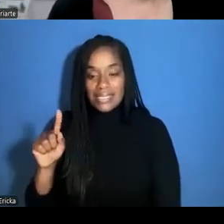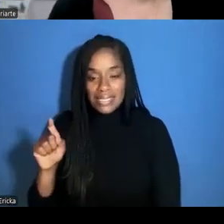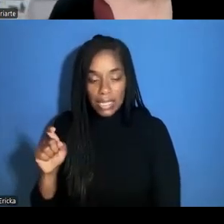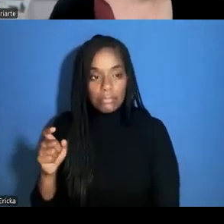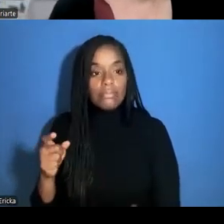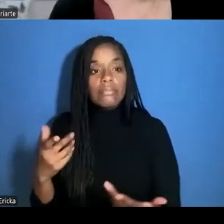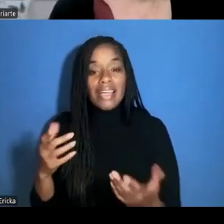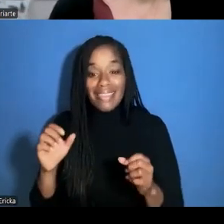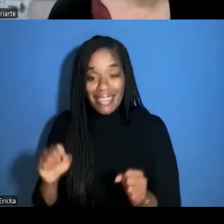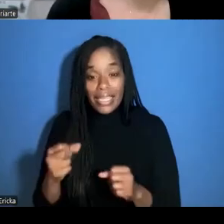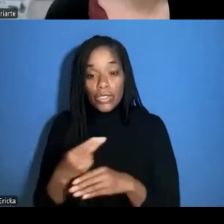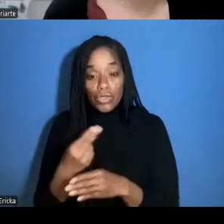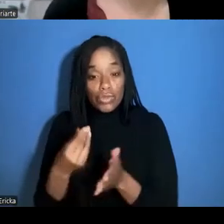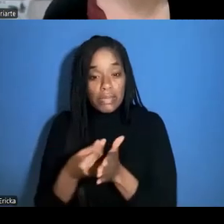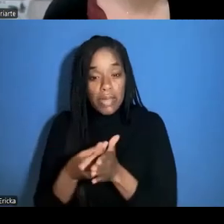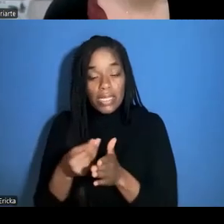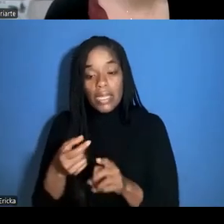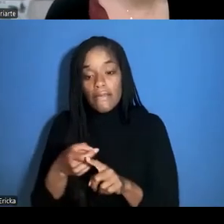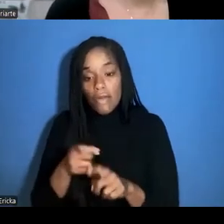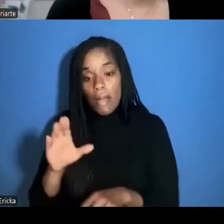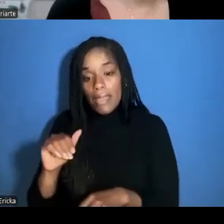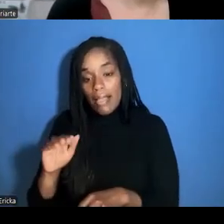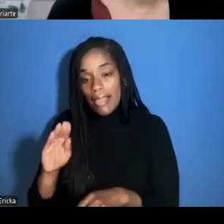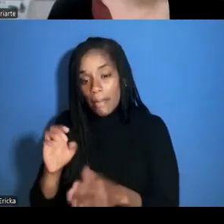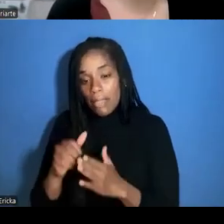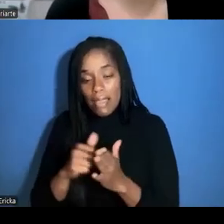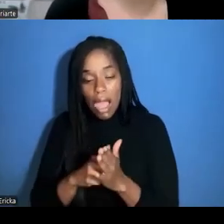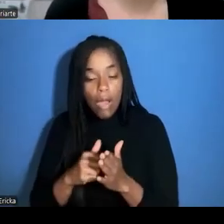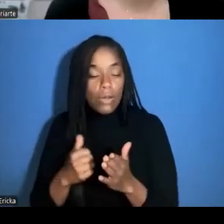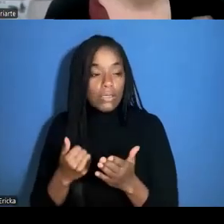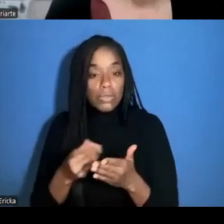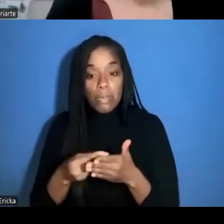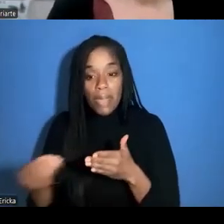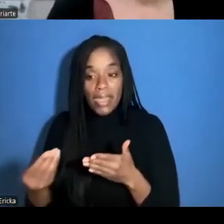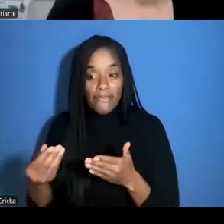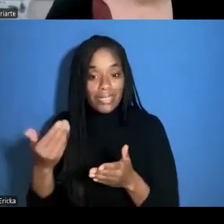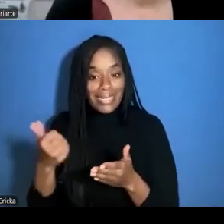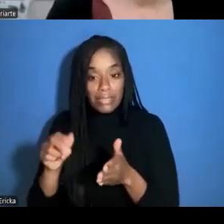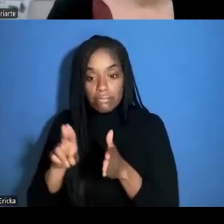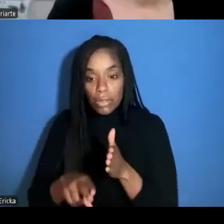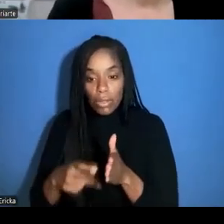to pay, for example, my burial expenses or anything related to that. Out of my CalAble account